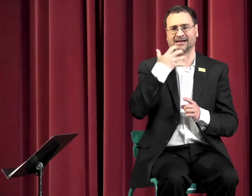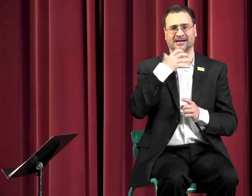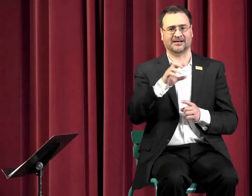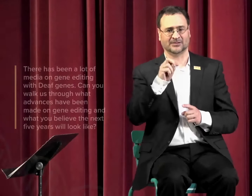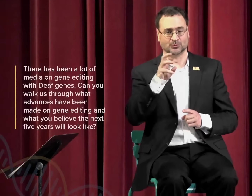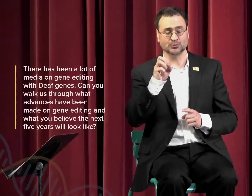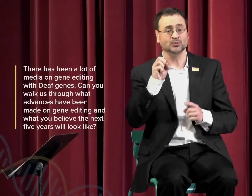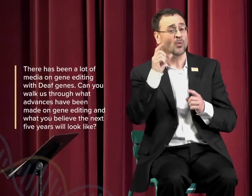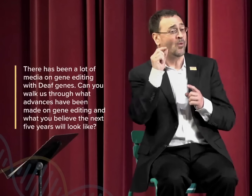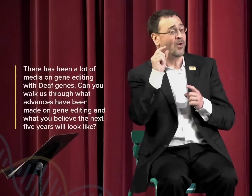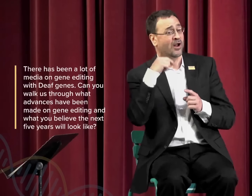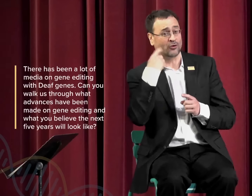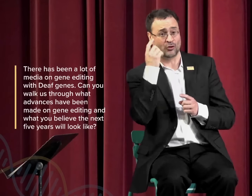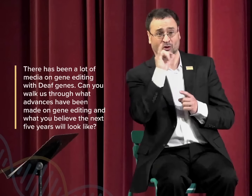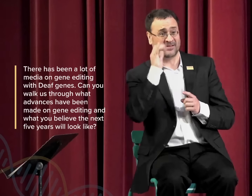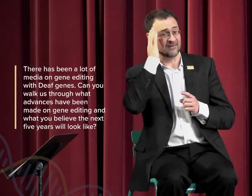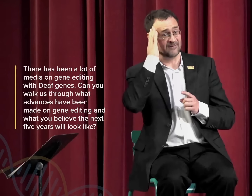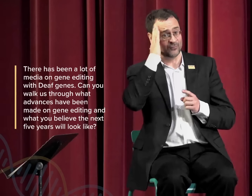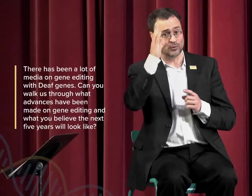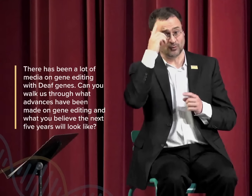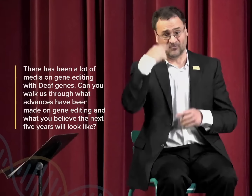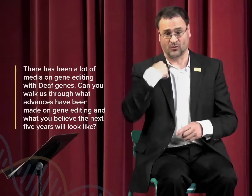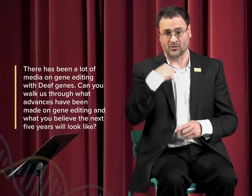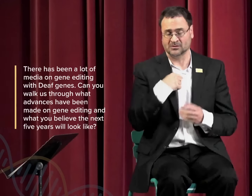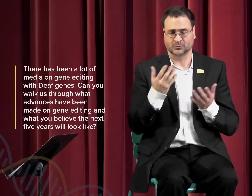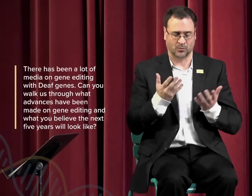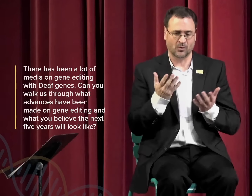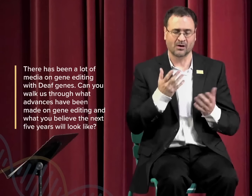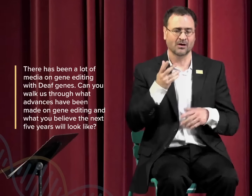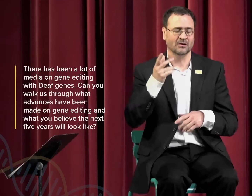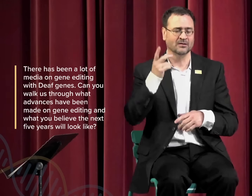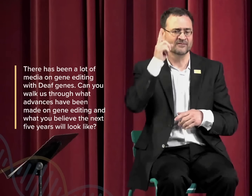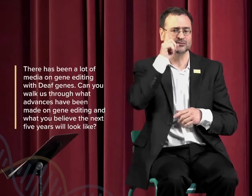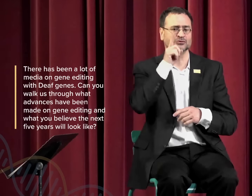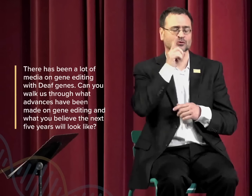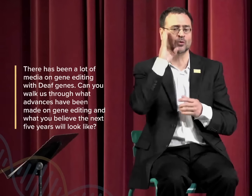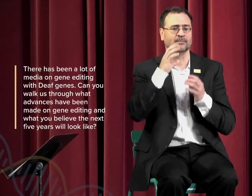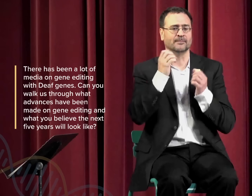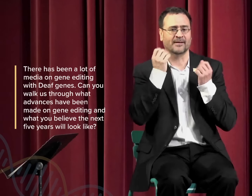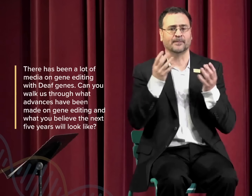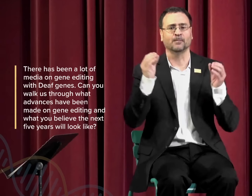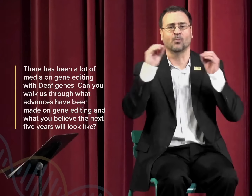Recently in the news what is new for us, I think coming in the future,